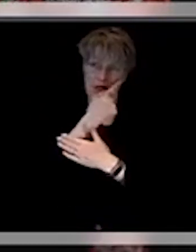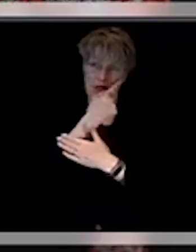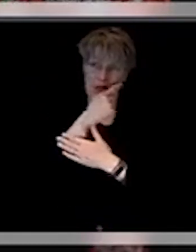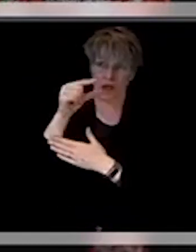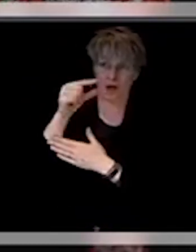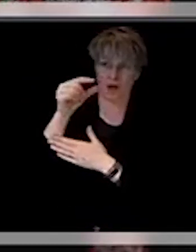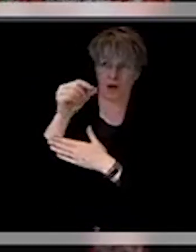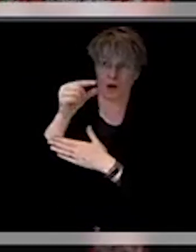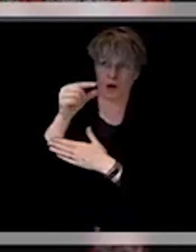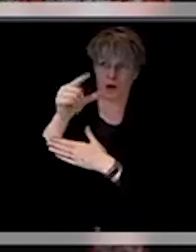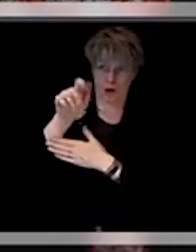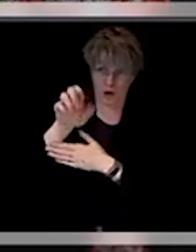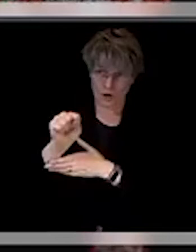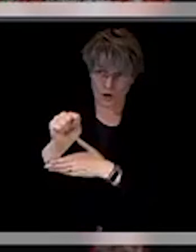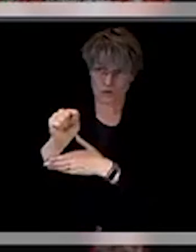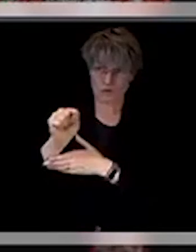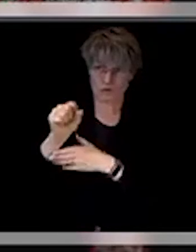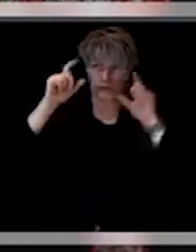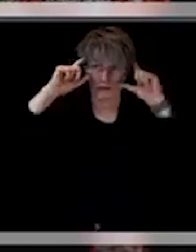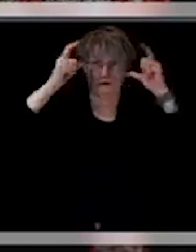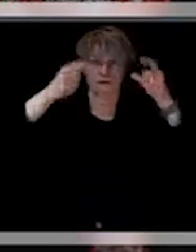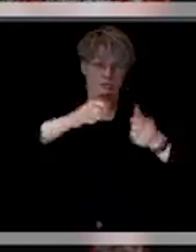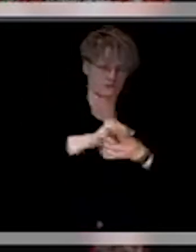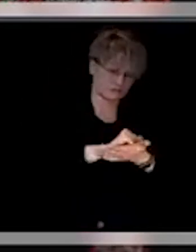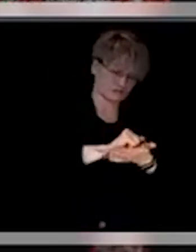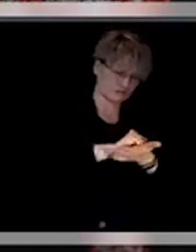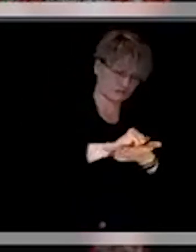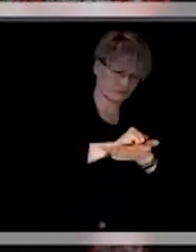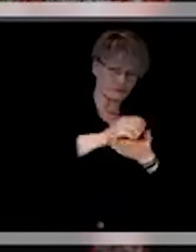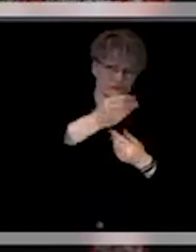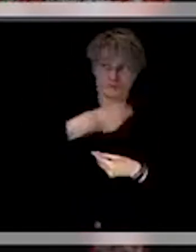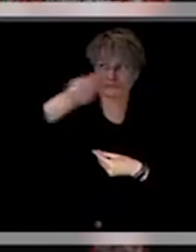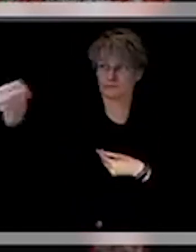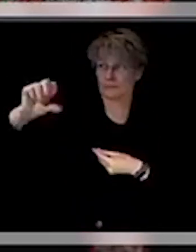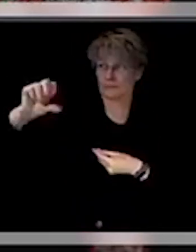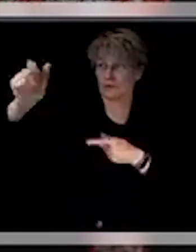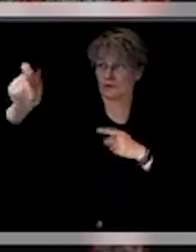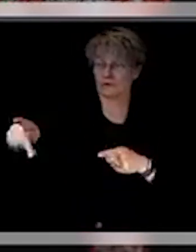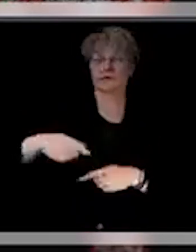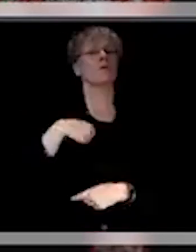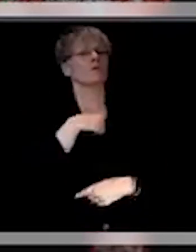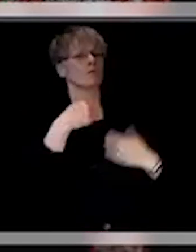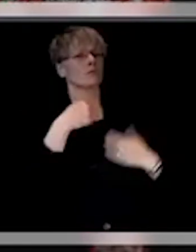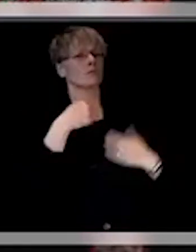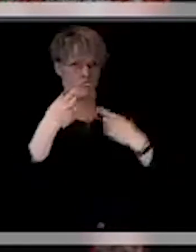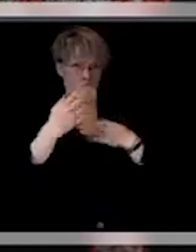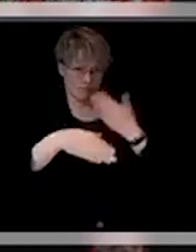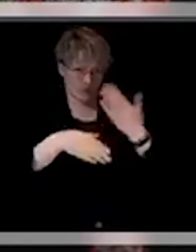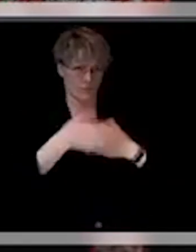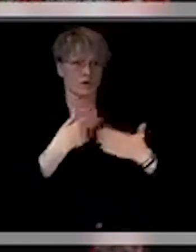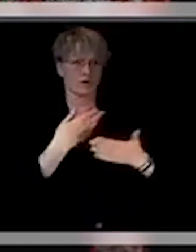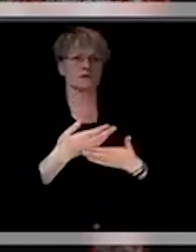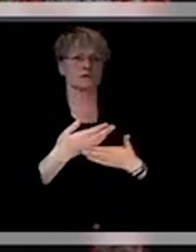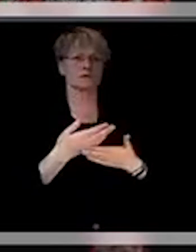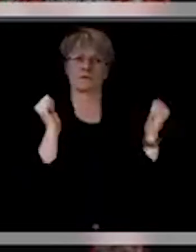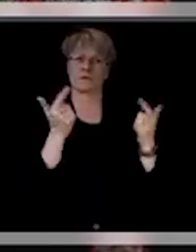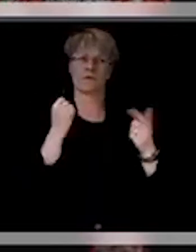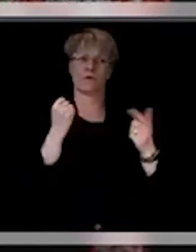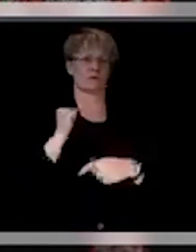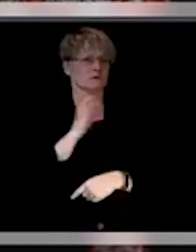So, we have a process that everyone is familiar with, that if we were to get to a point to